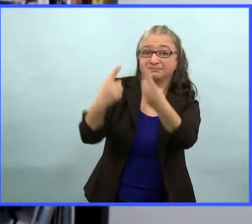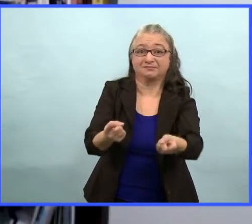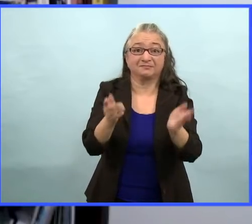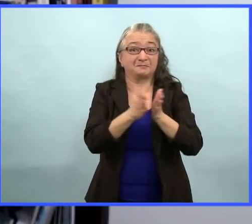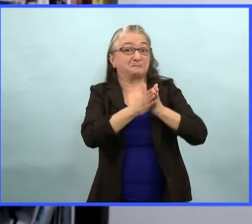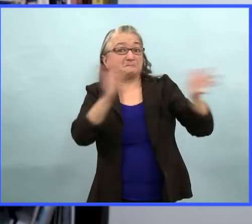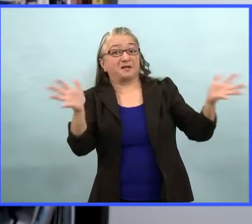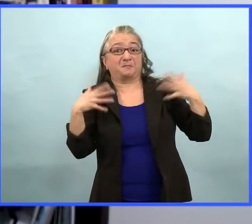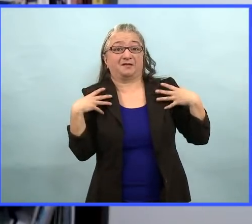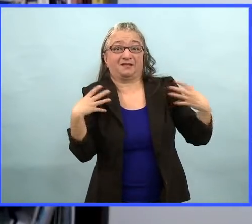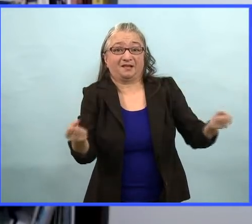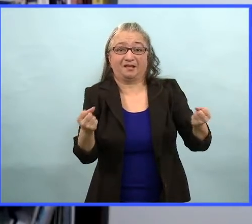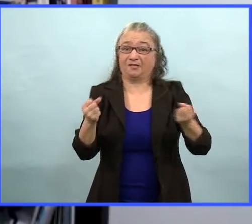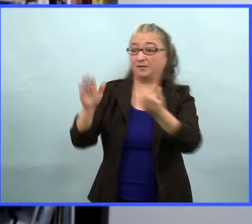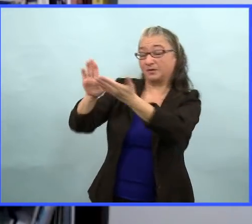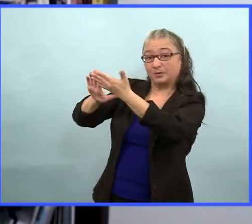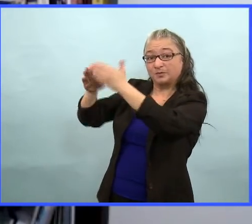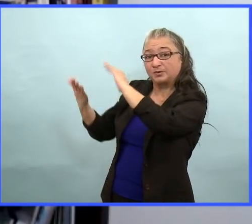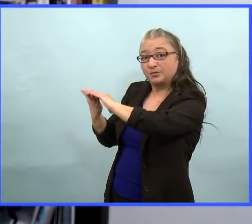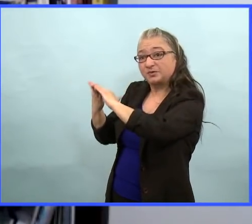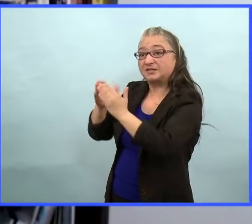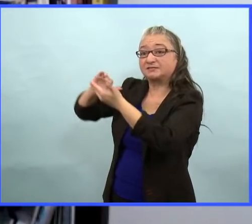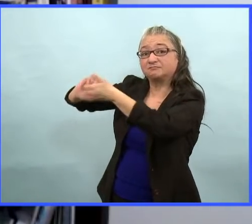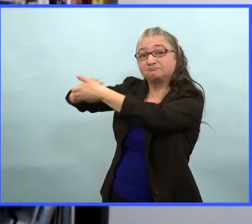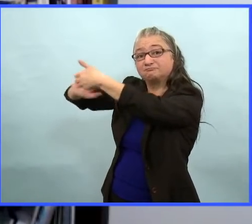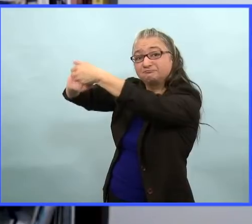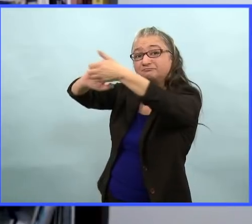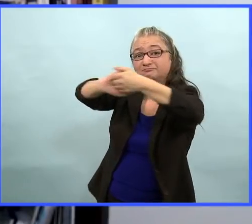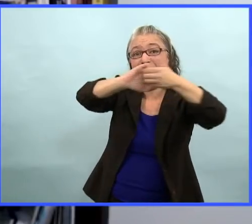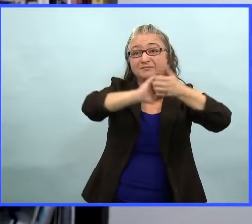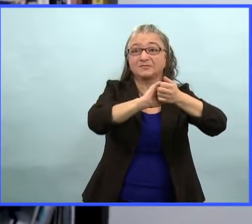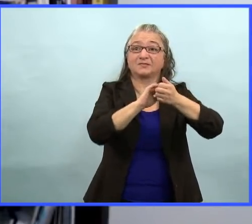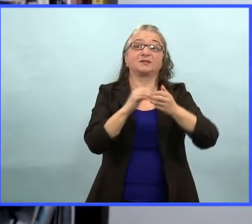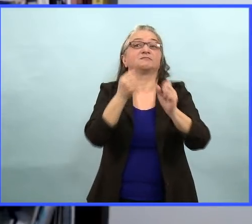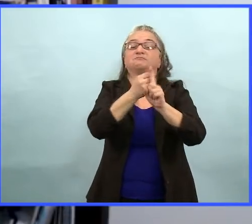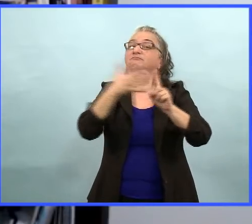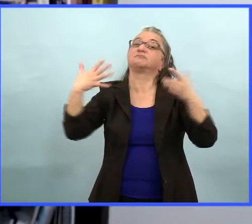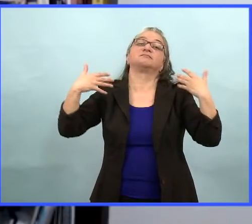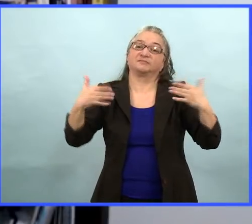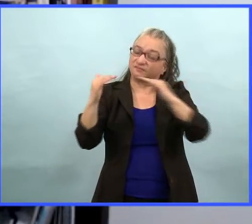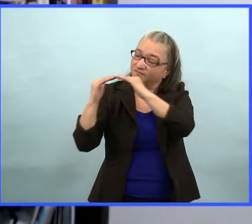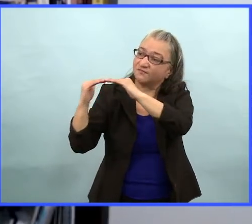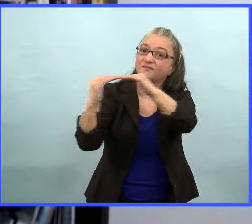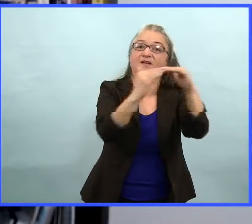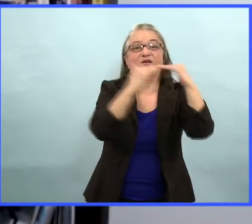enabling fair access to health for communities disproportionately affected by cobit 19.